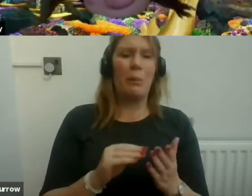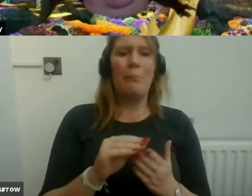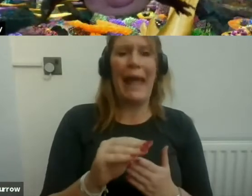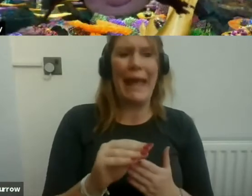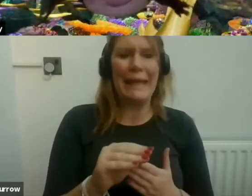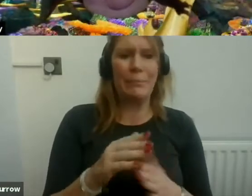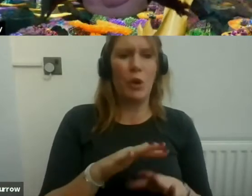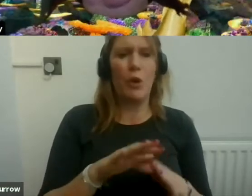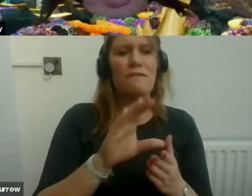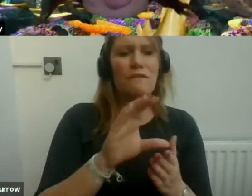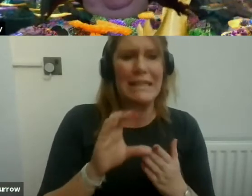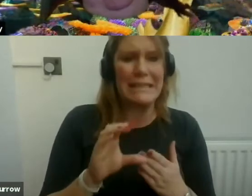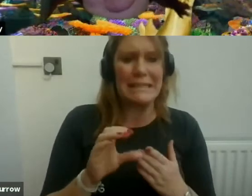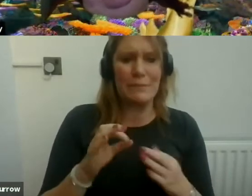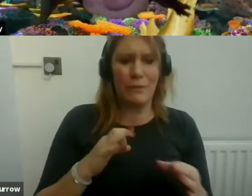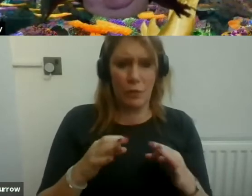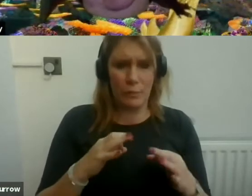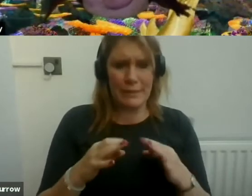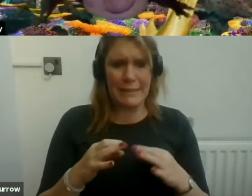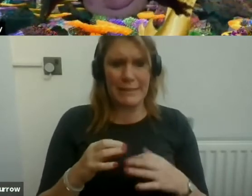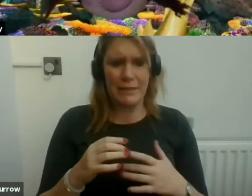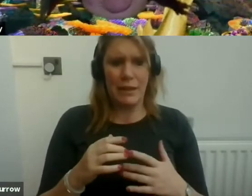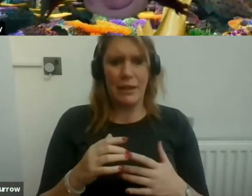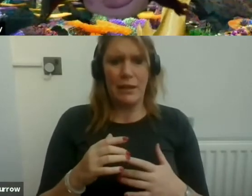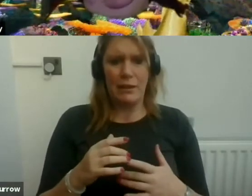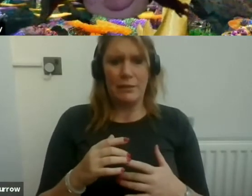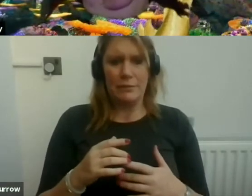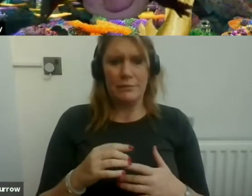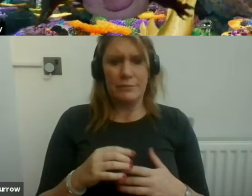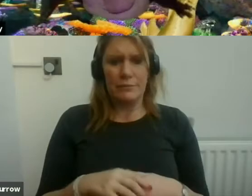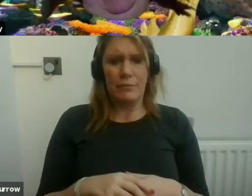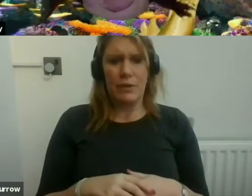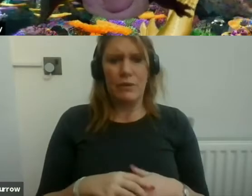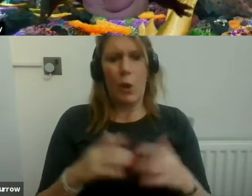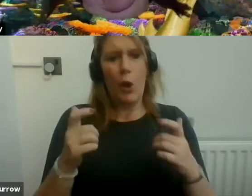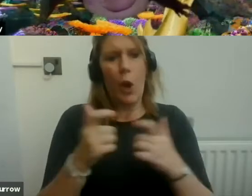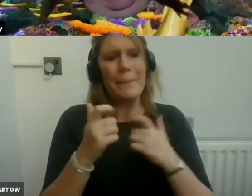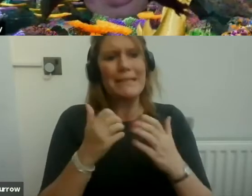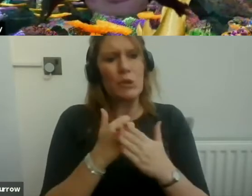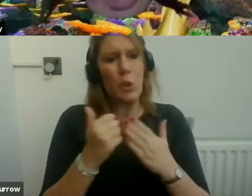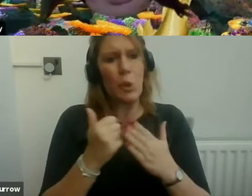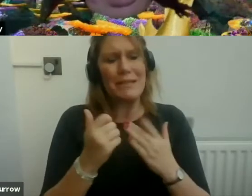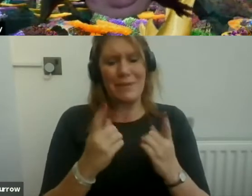performance called No Excuses so comedy has always been the thing I have been